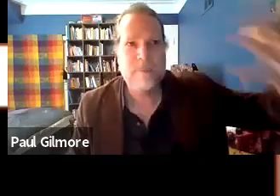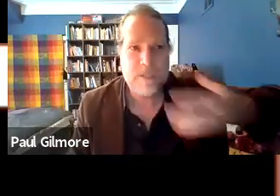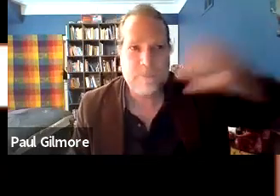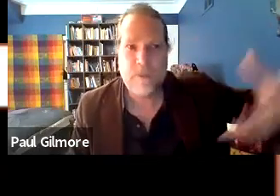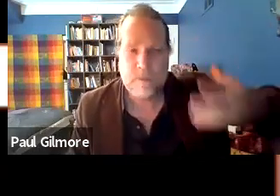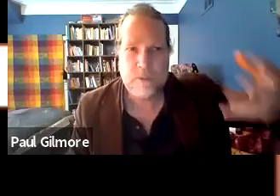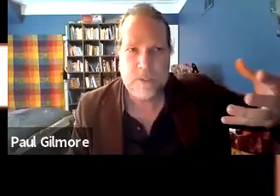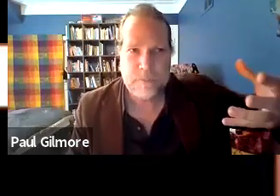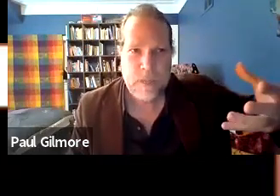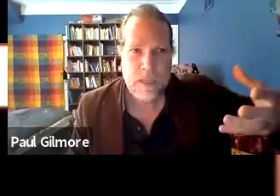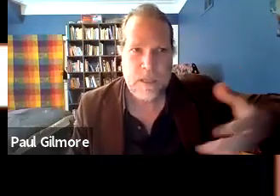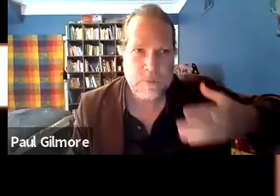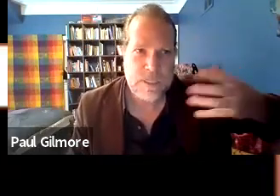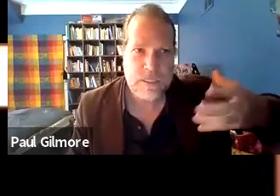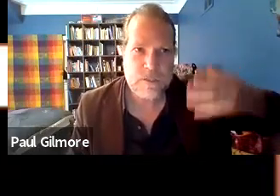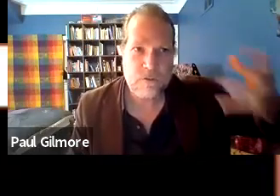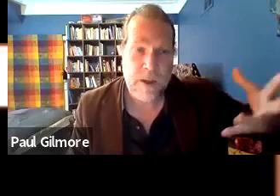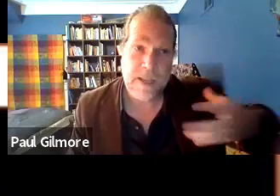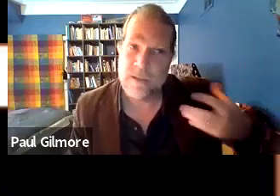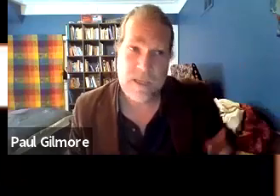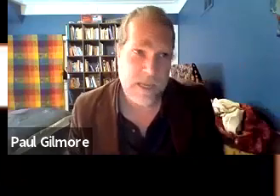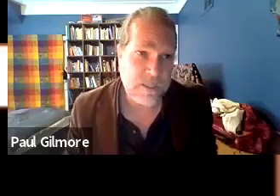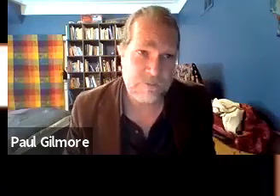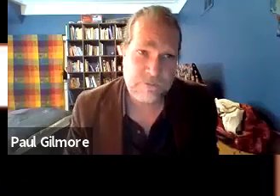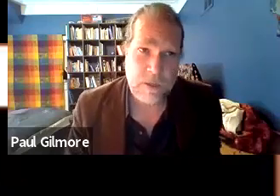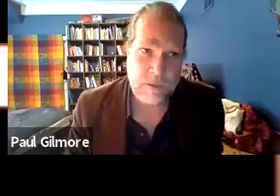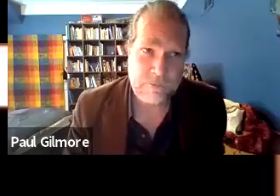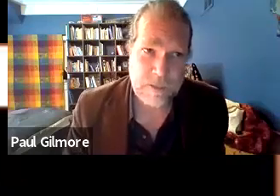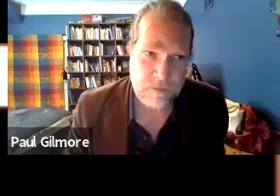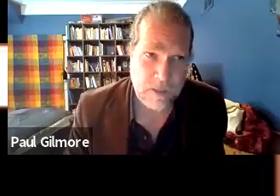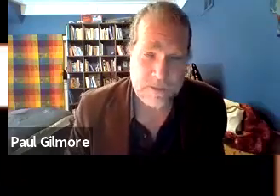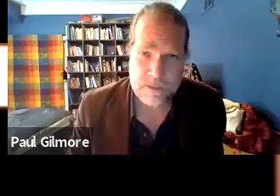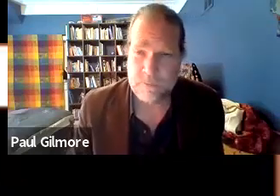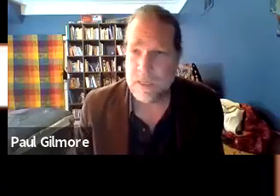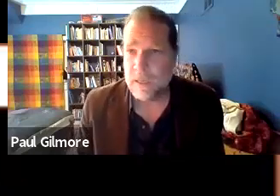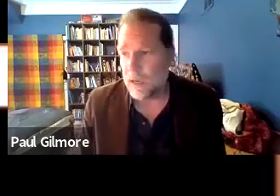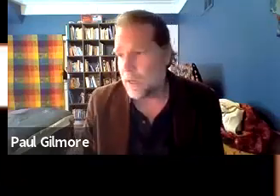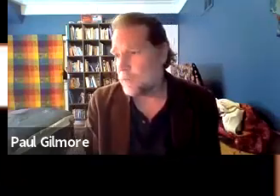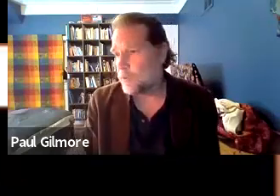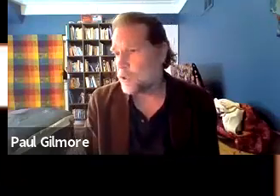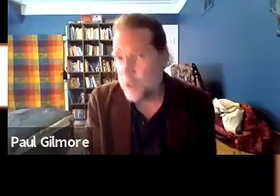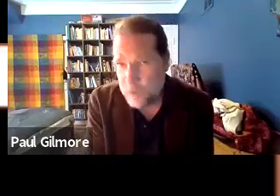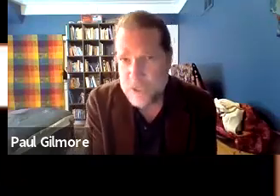built up the community. They were seen as a threat. And in the case of Catholicism, huge